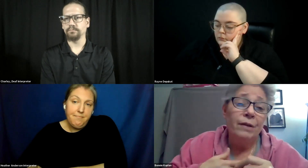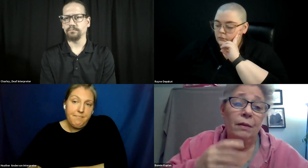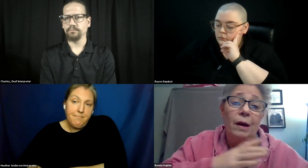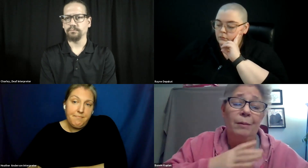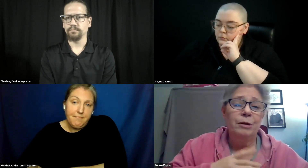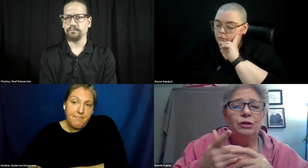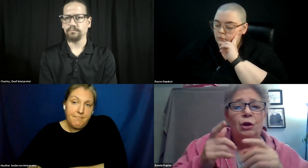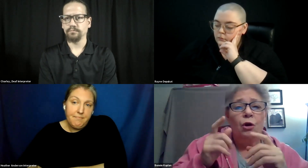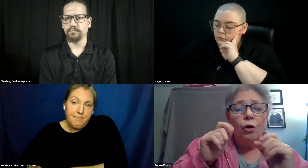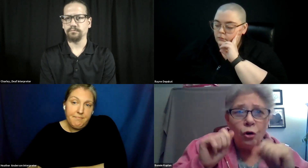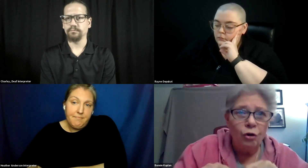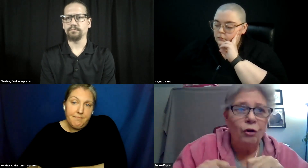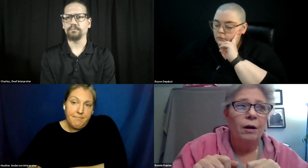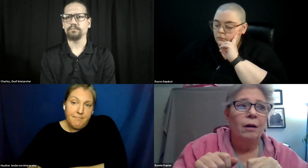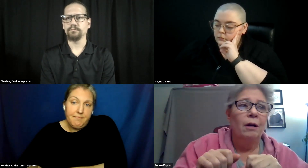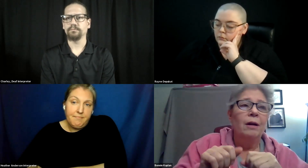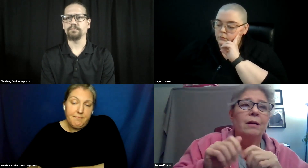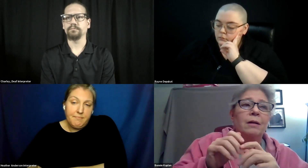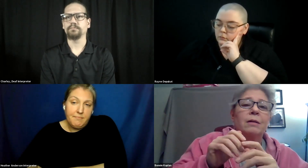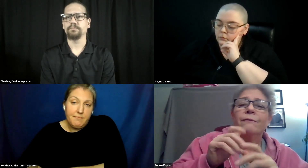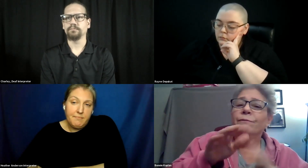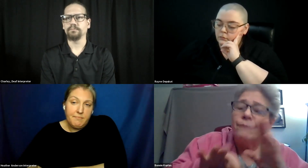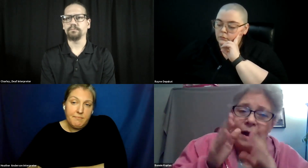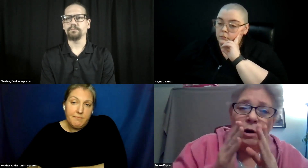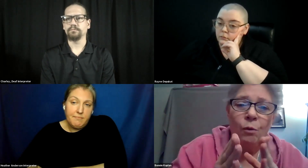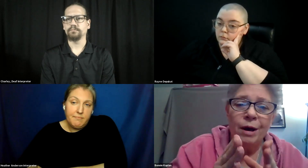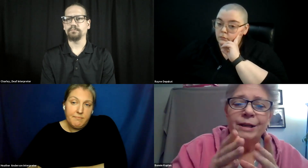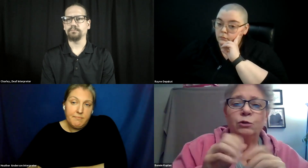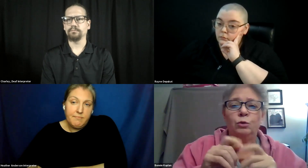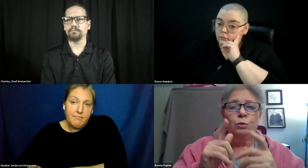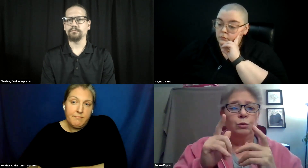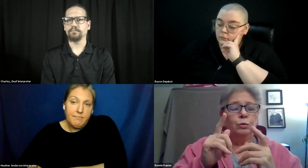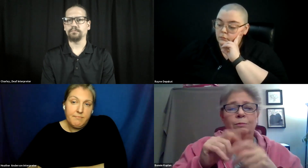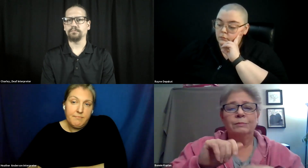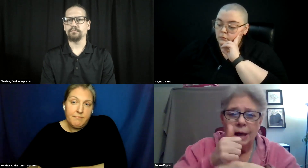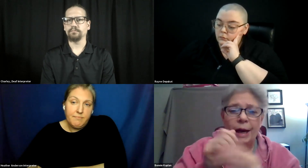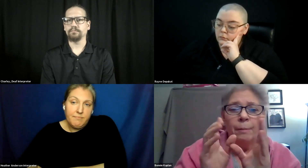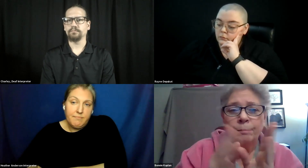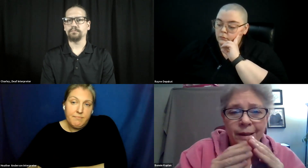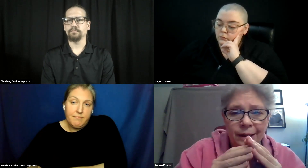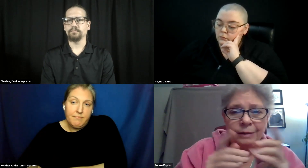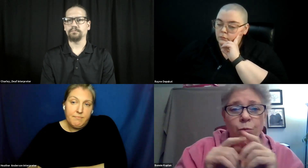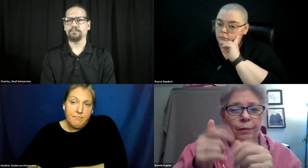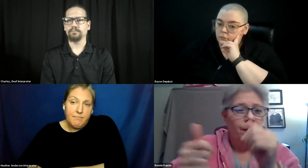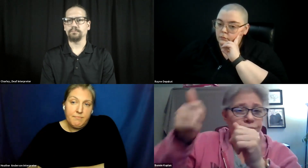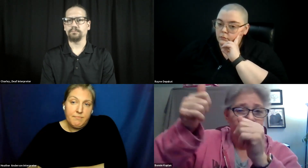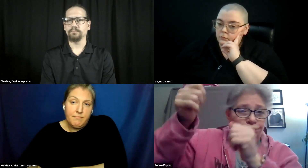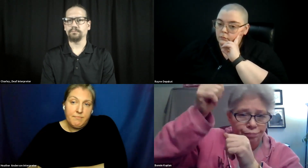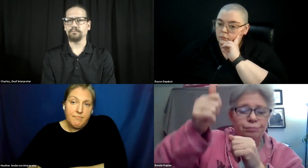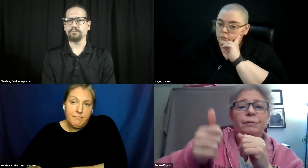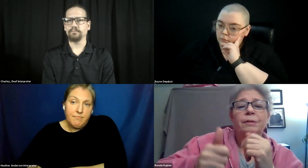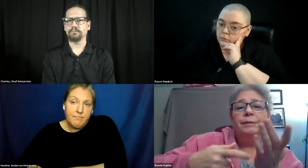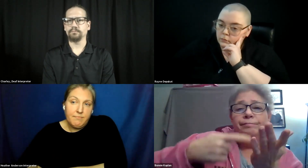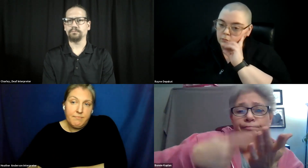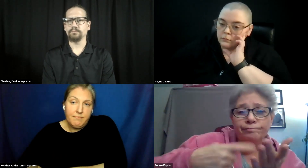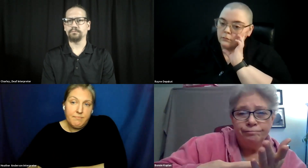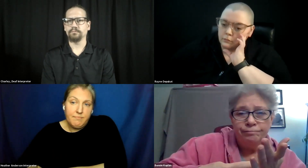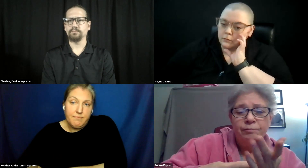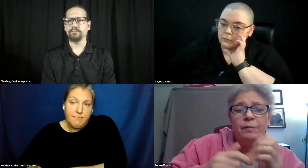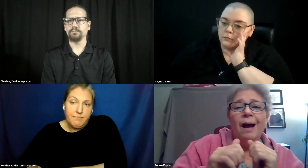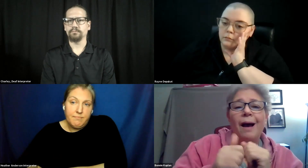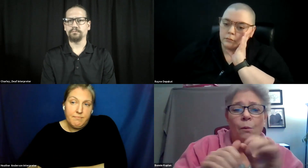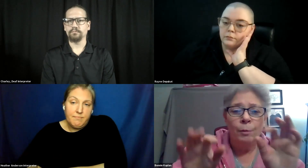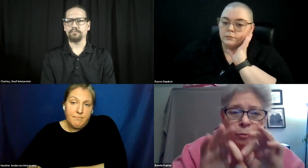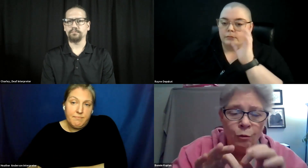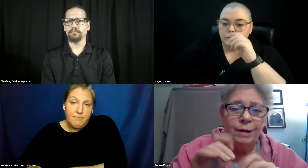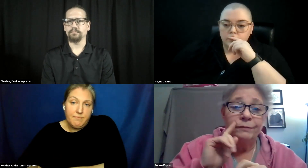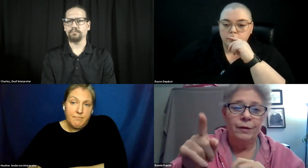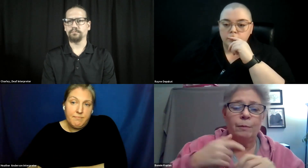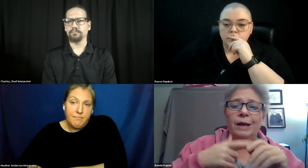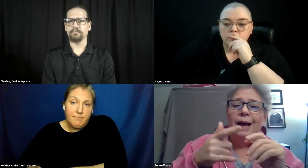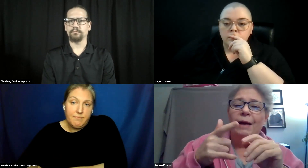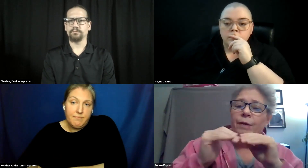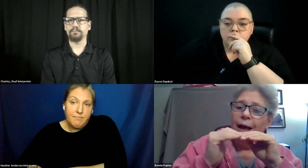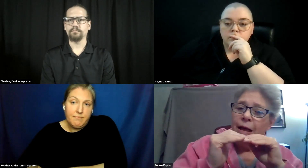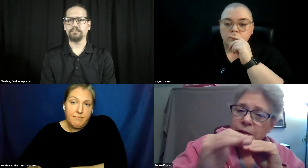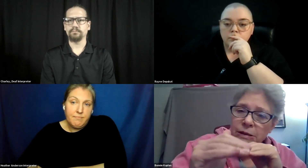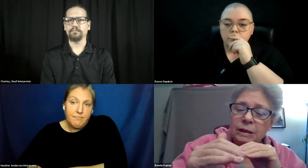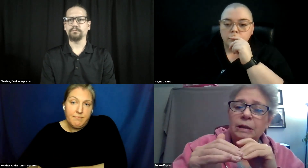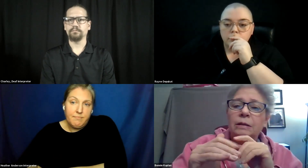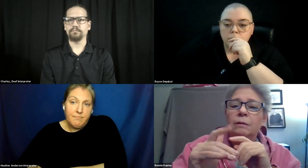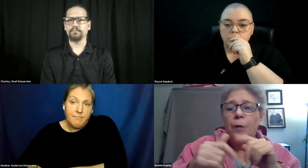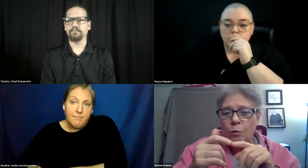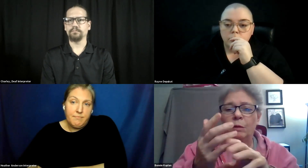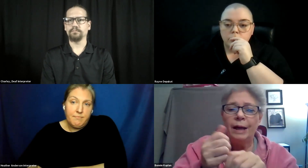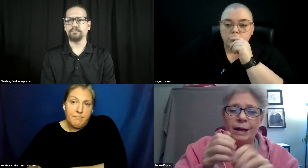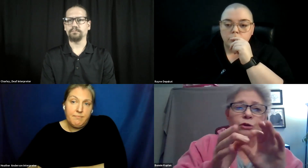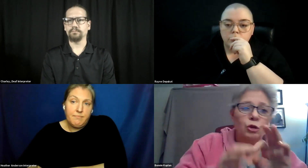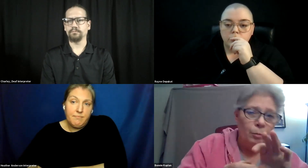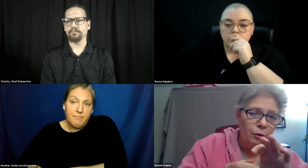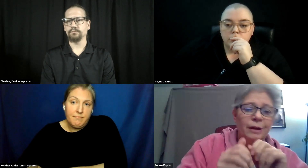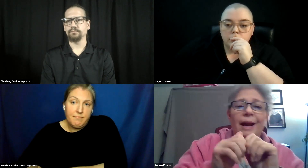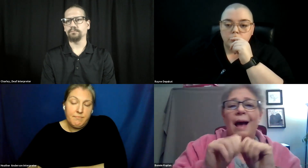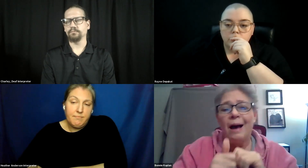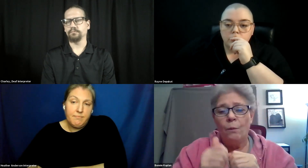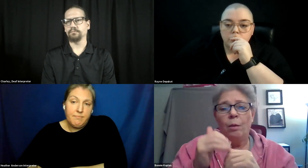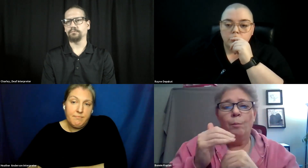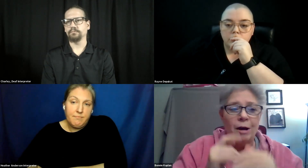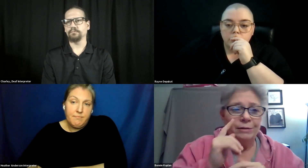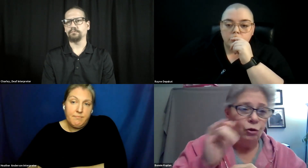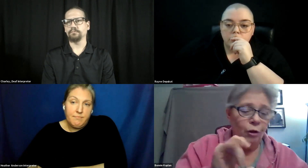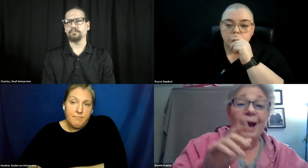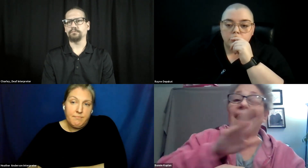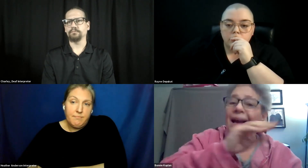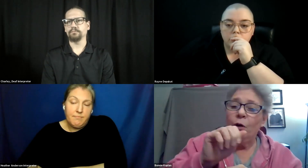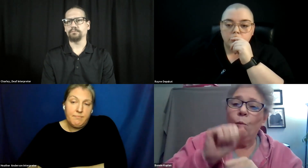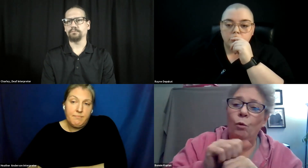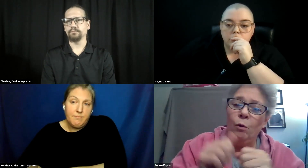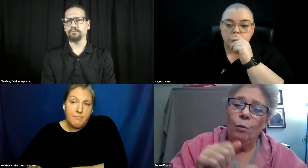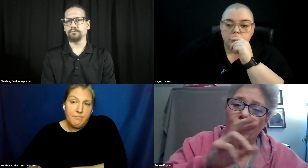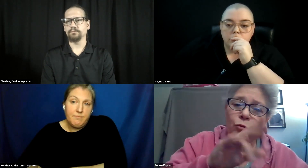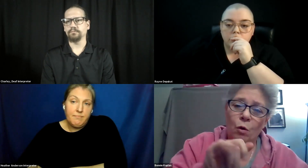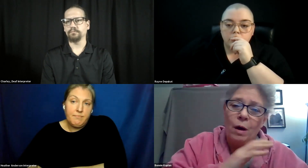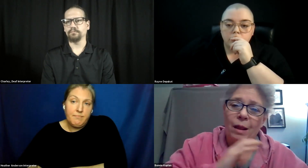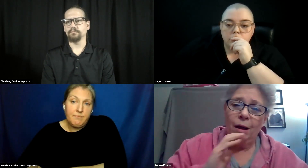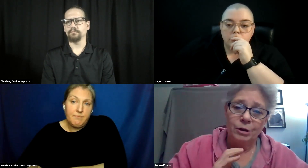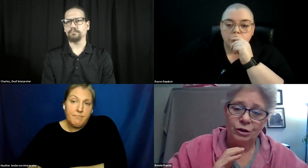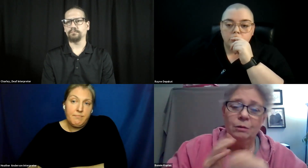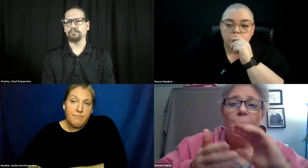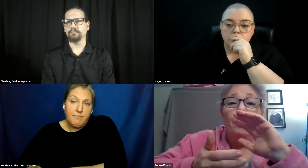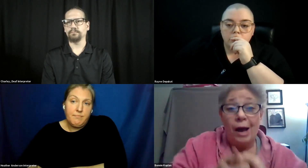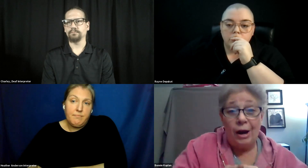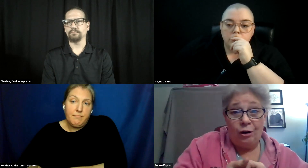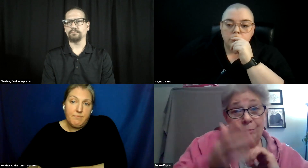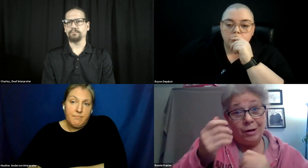so I feel that the Commission could find a way to set up proactively meetings with the leading people within agencies to explain the importance of consistency and stability with requesting interpreters in that process and working with the Rhode Island